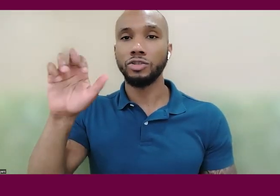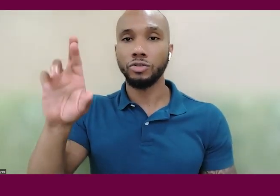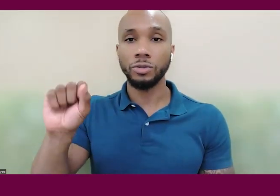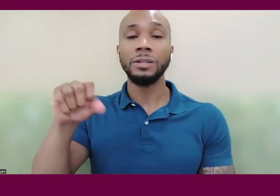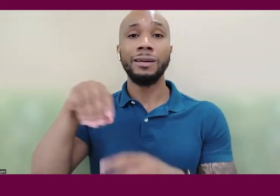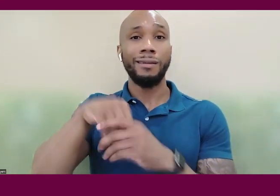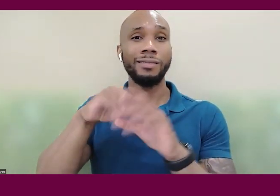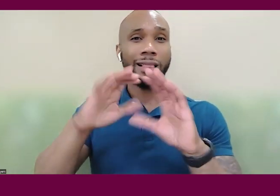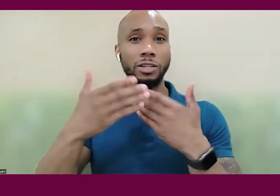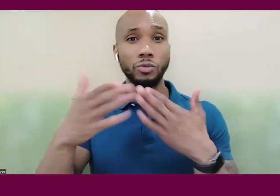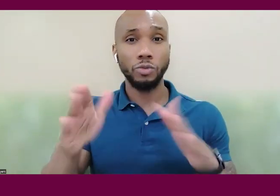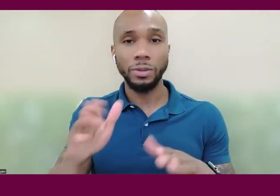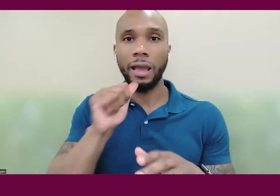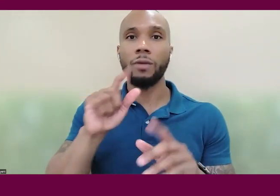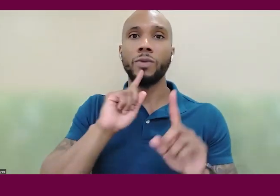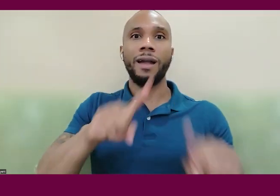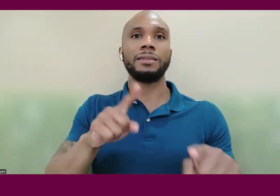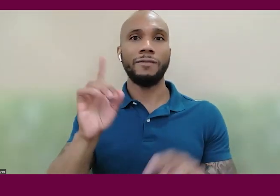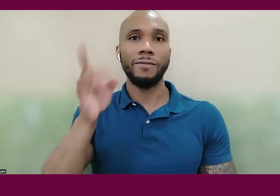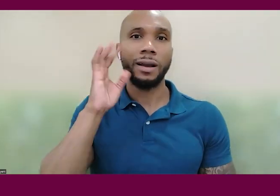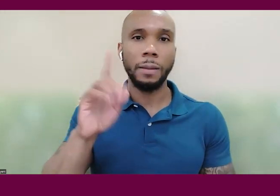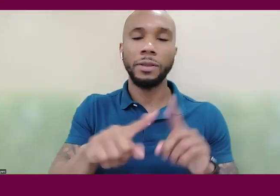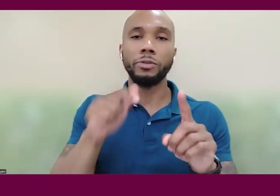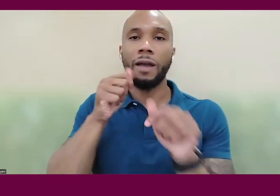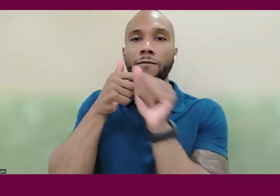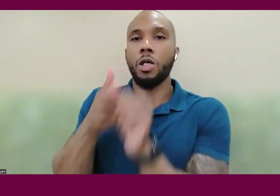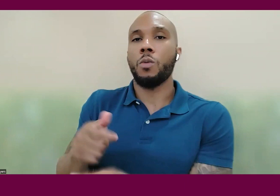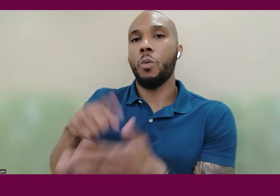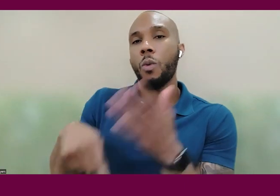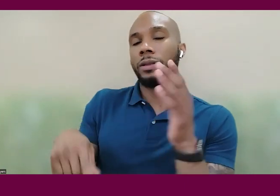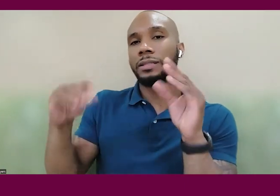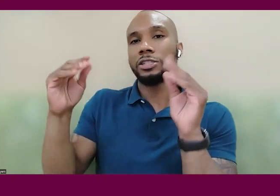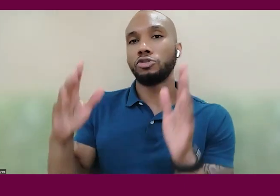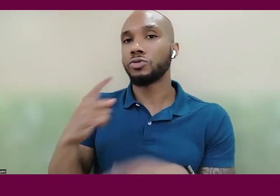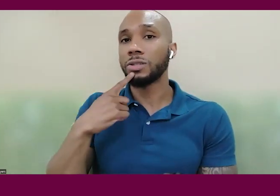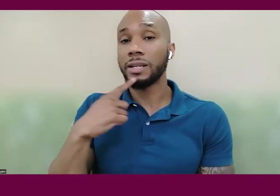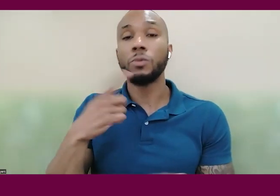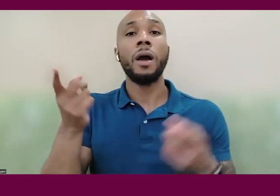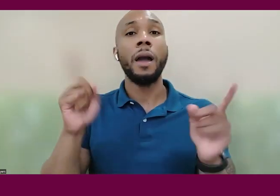reacting violently? They're just not doing what the teacher says and the police comes in.